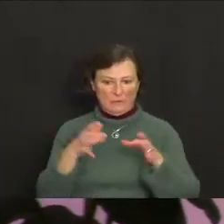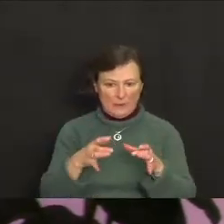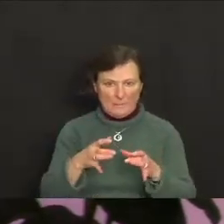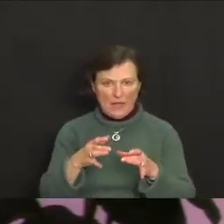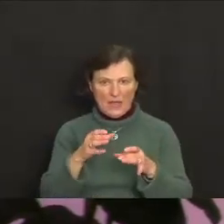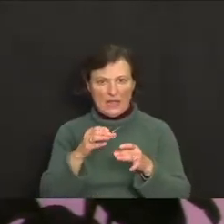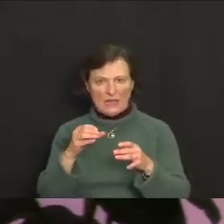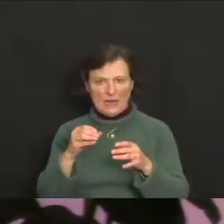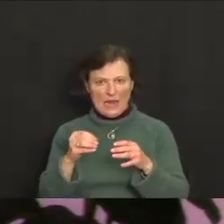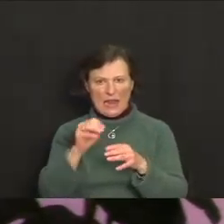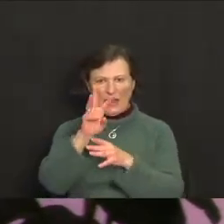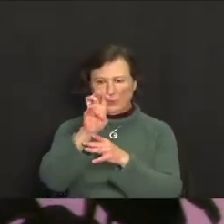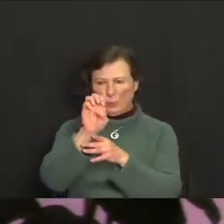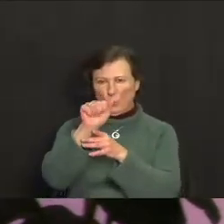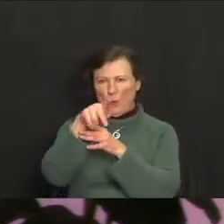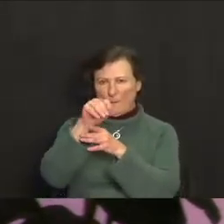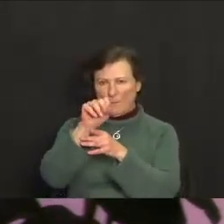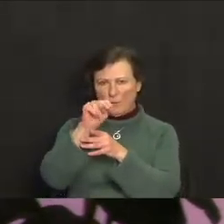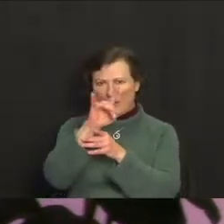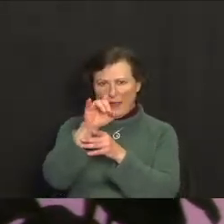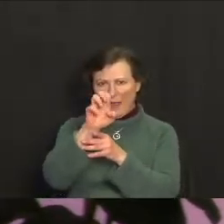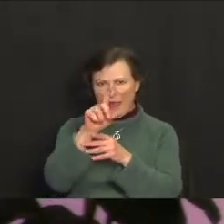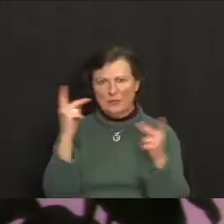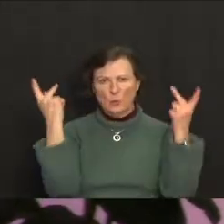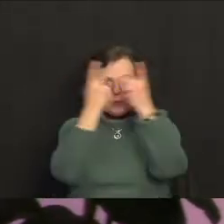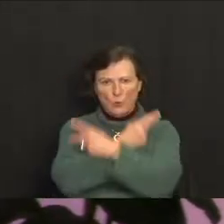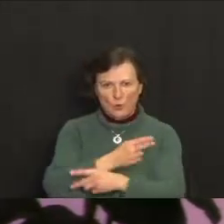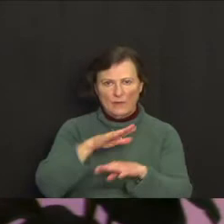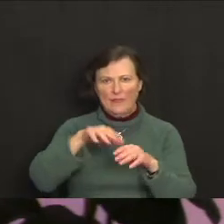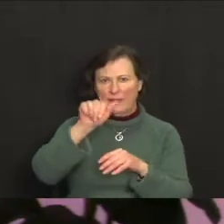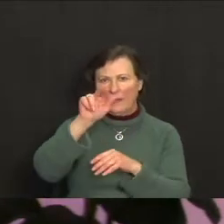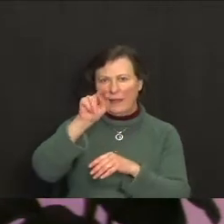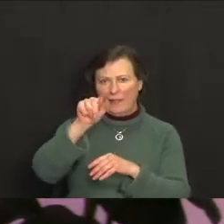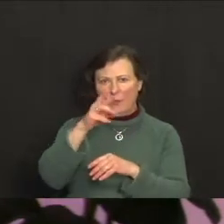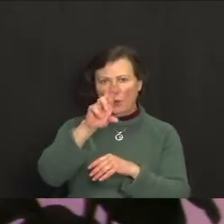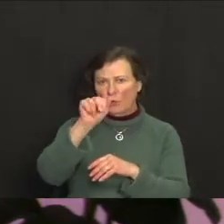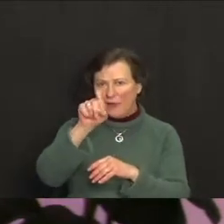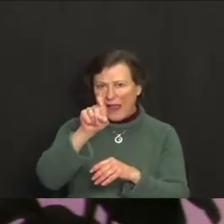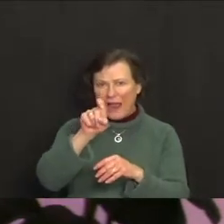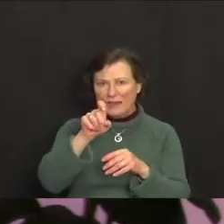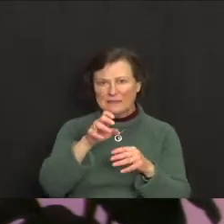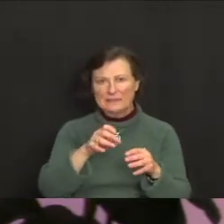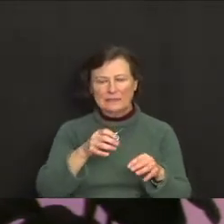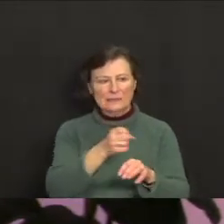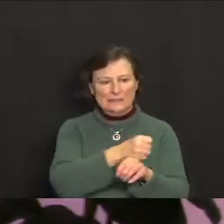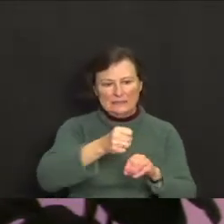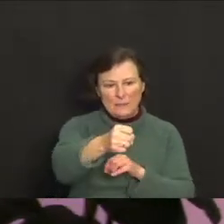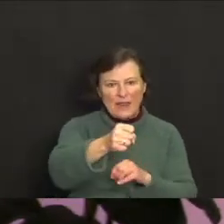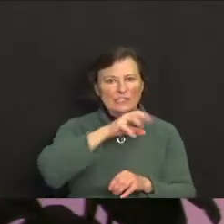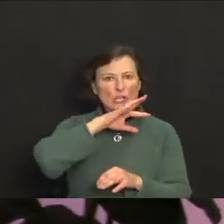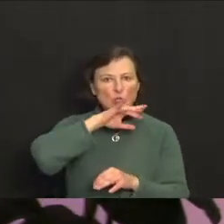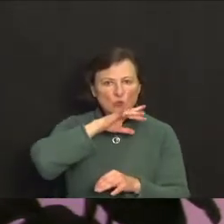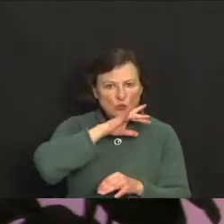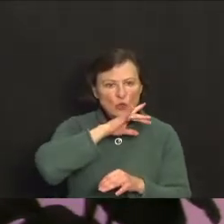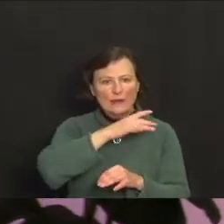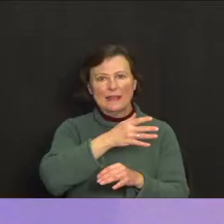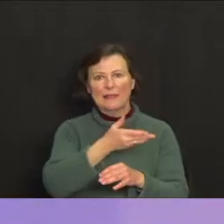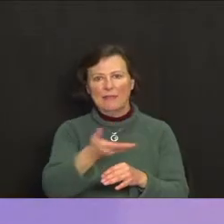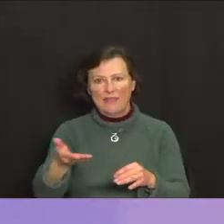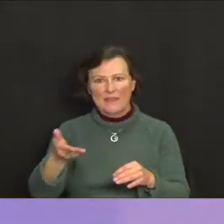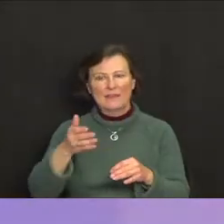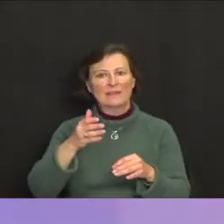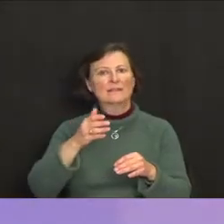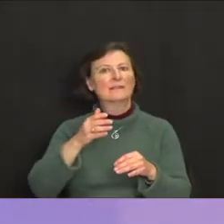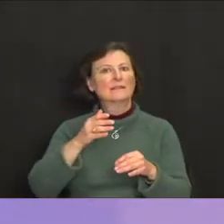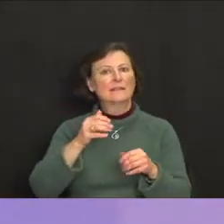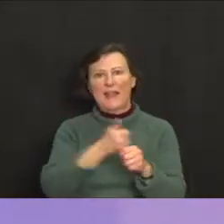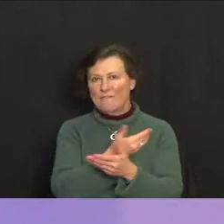worse than anthrax, displacing, dirtying, and destroying everything in its path. It was under